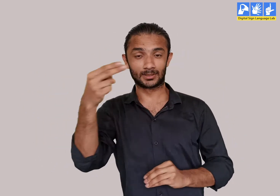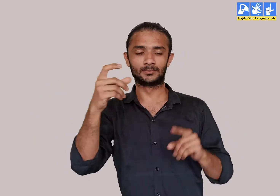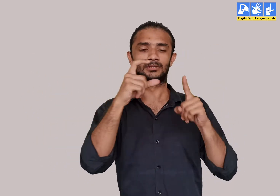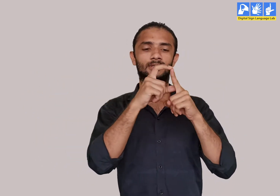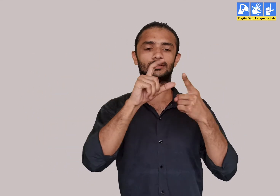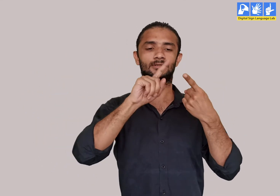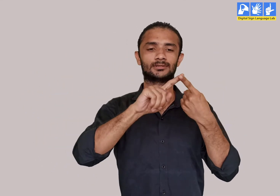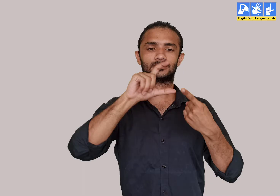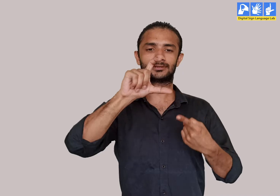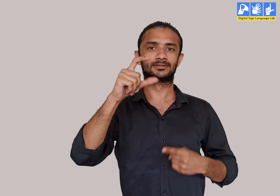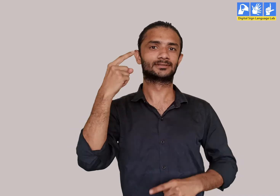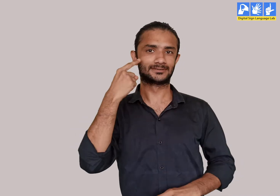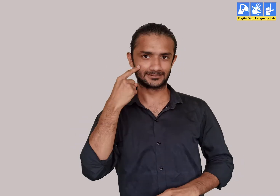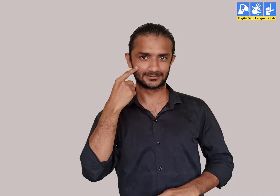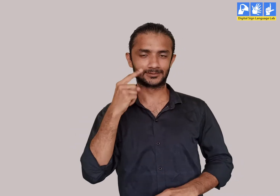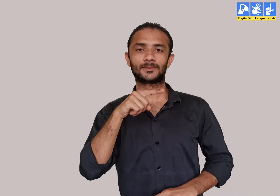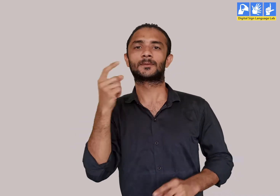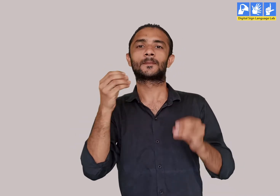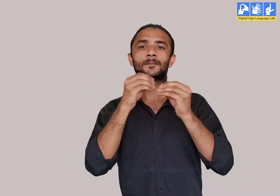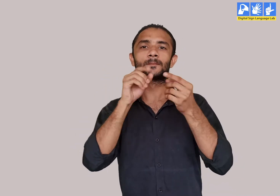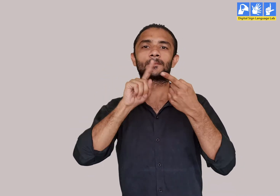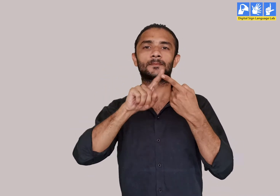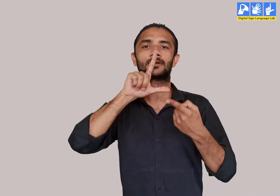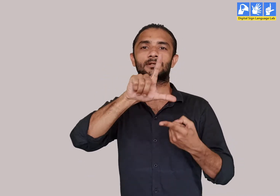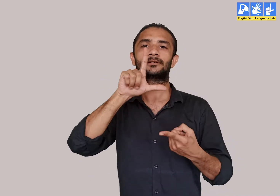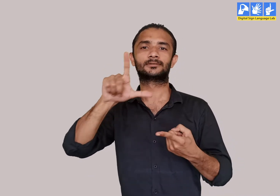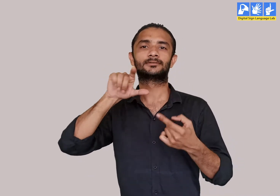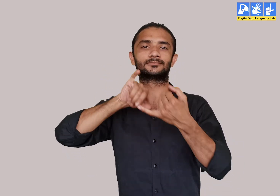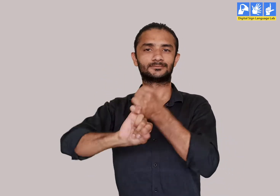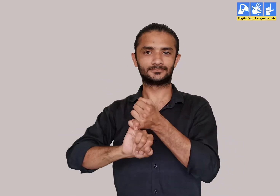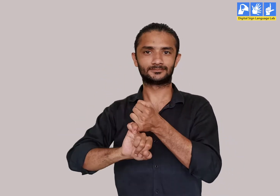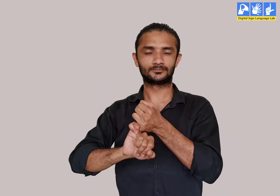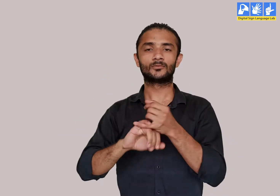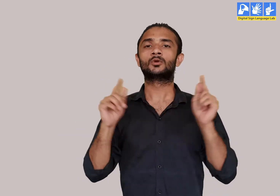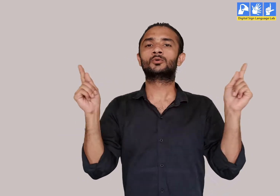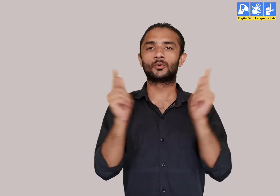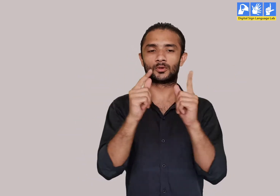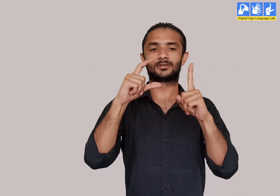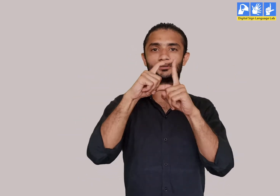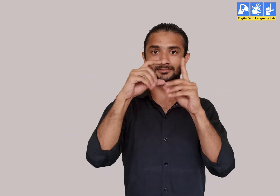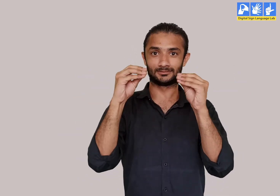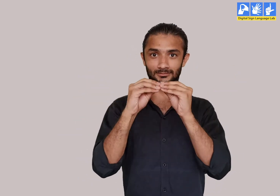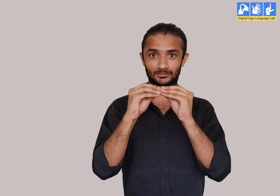The unit of measurement for hearing is decibels, short form dB,